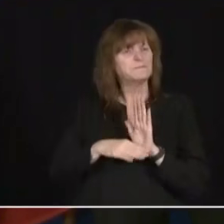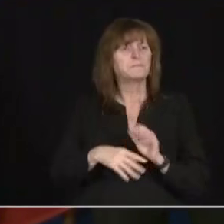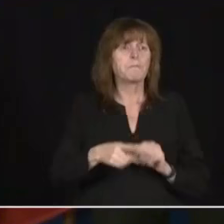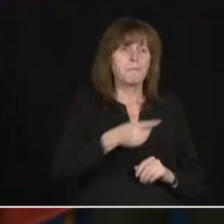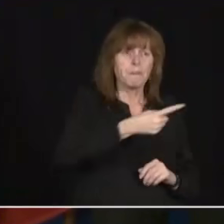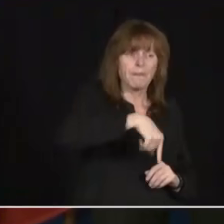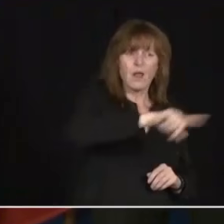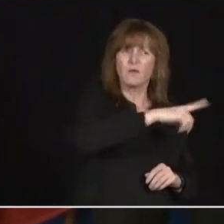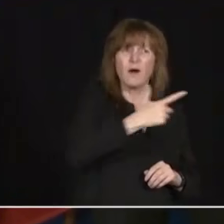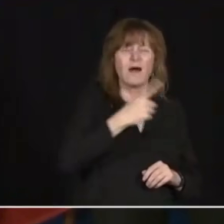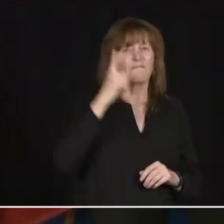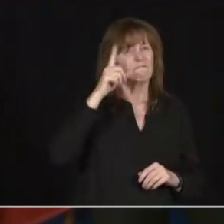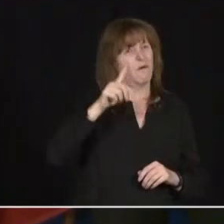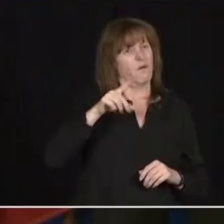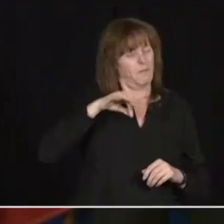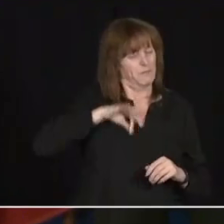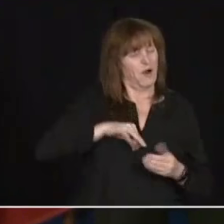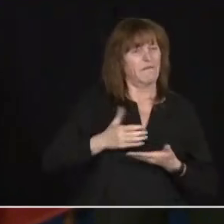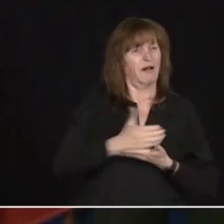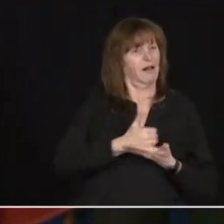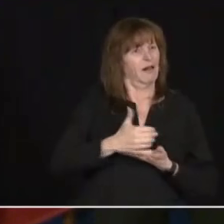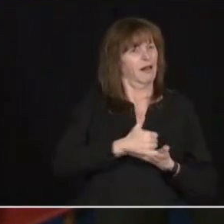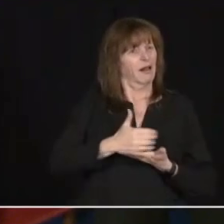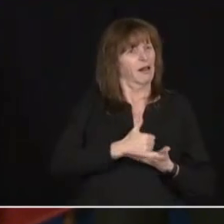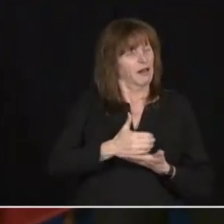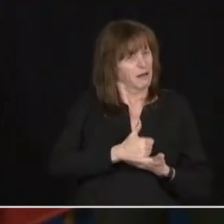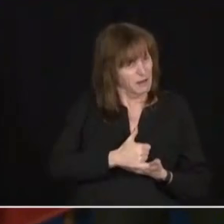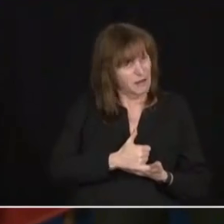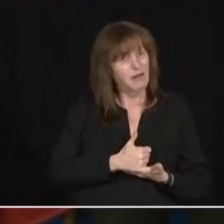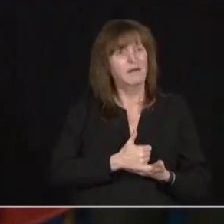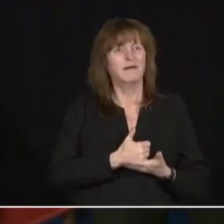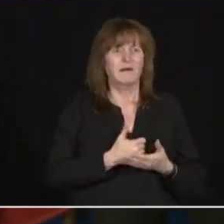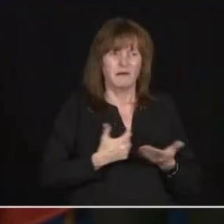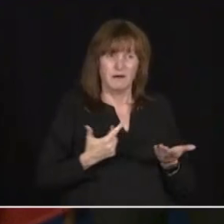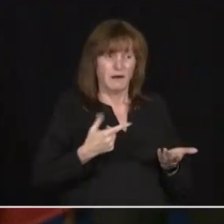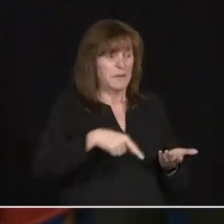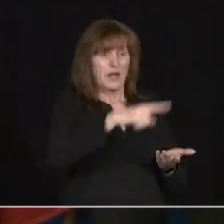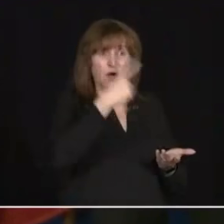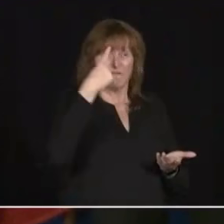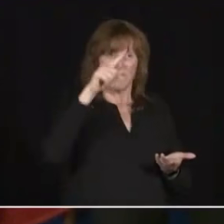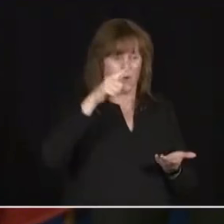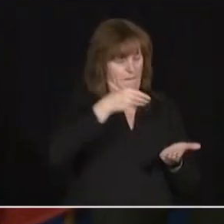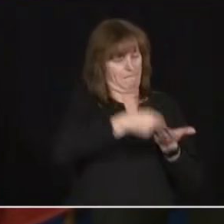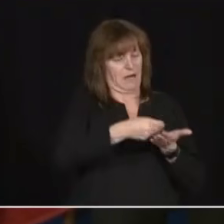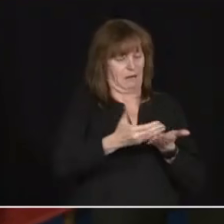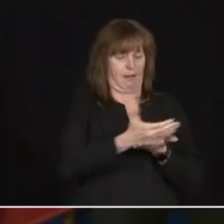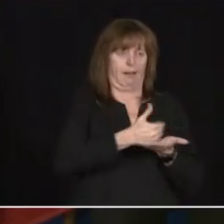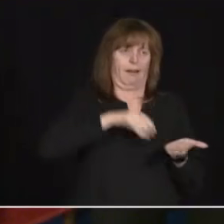A former manager of a private home said these are for